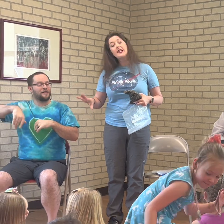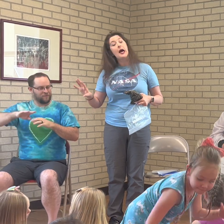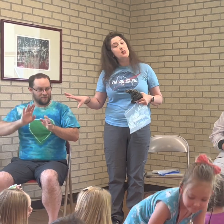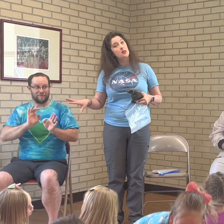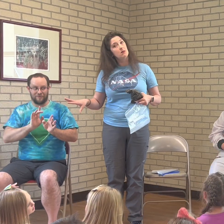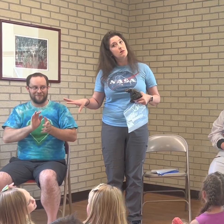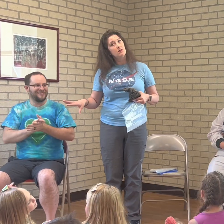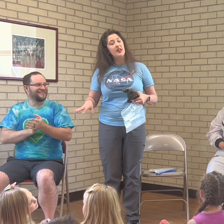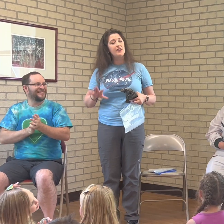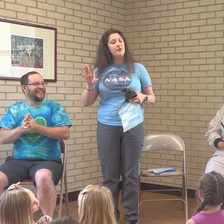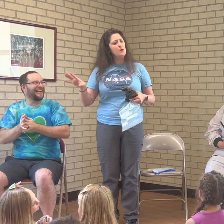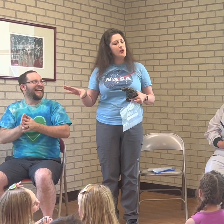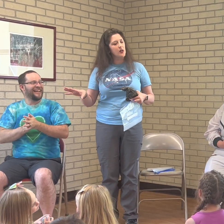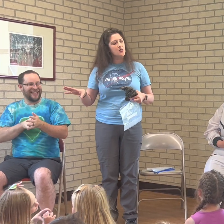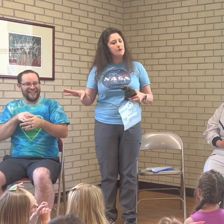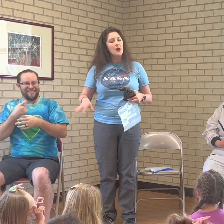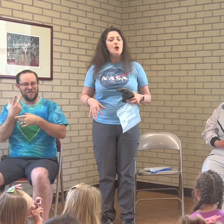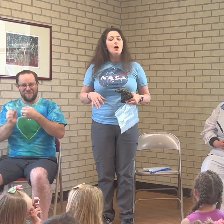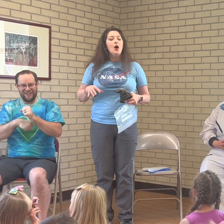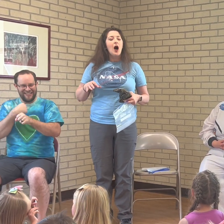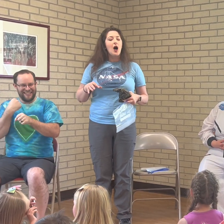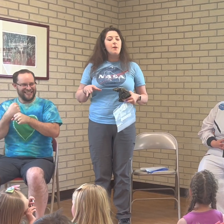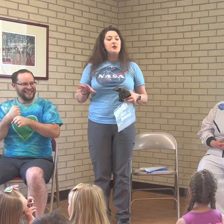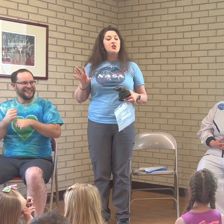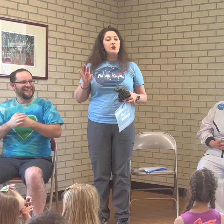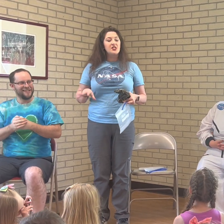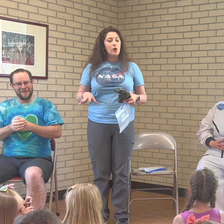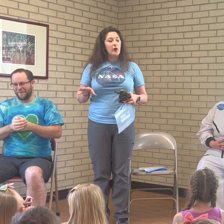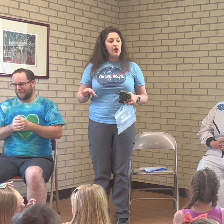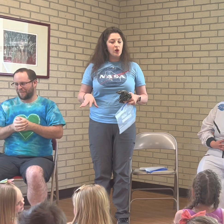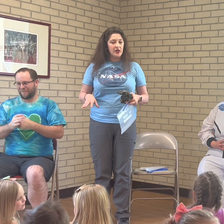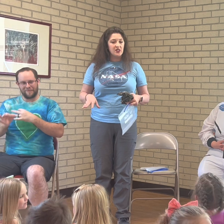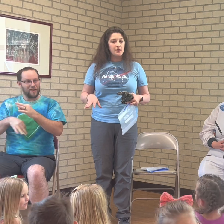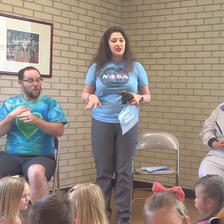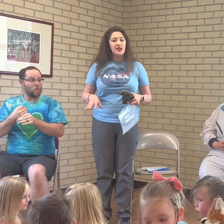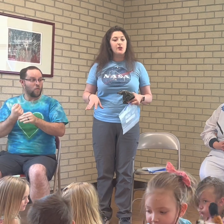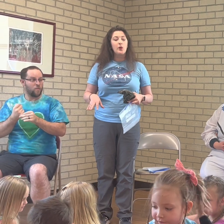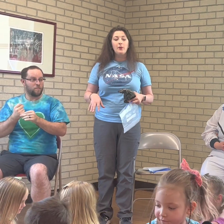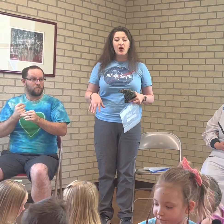Yet. Give it a few more years. So instead we are going to simulate that, we brought